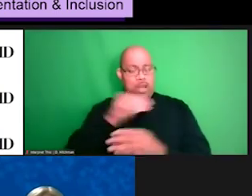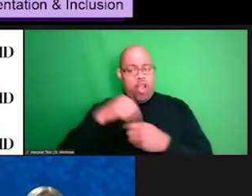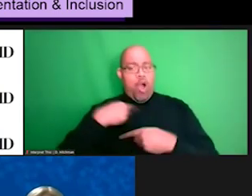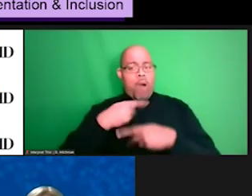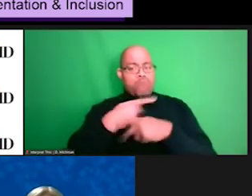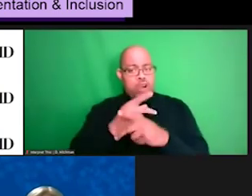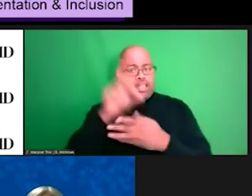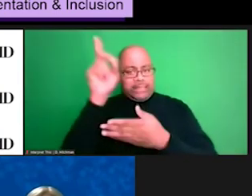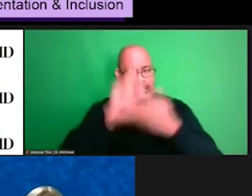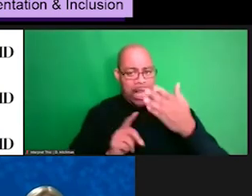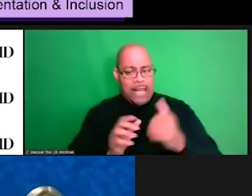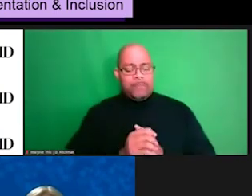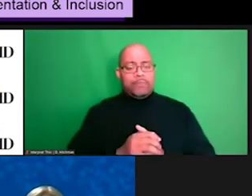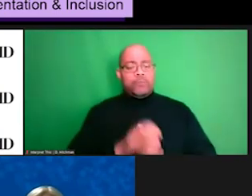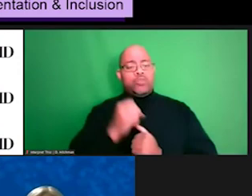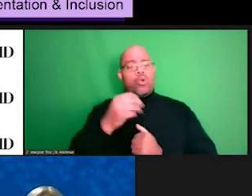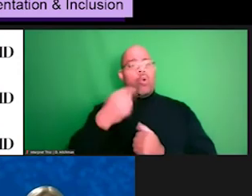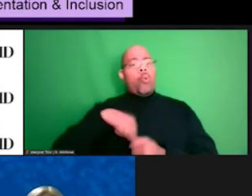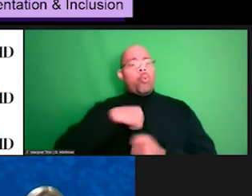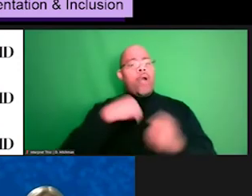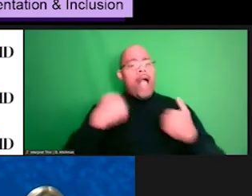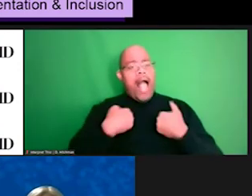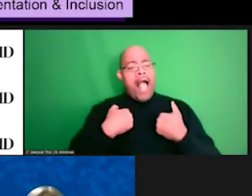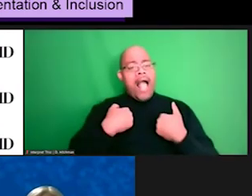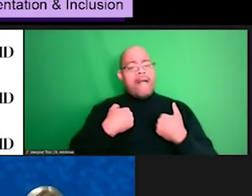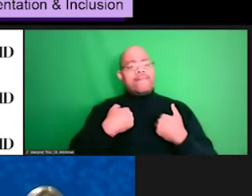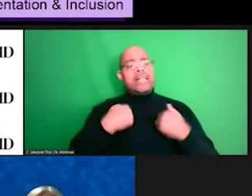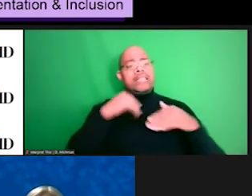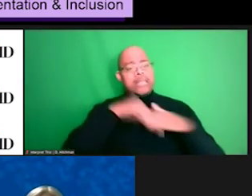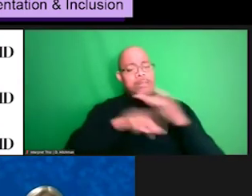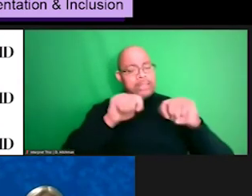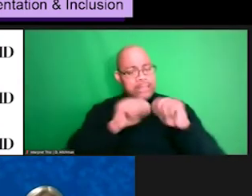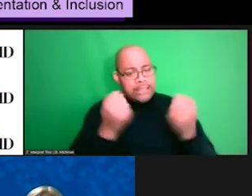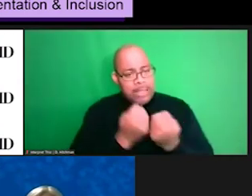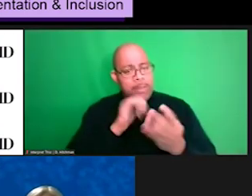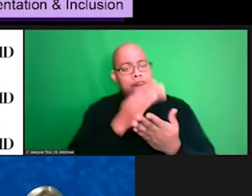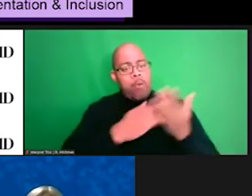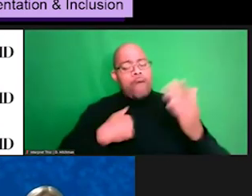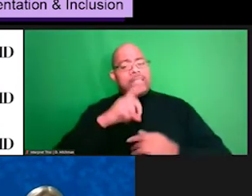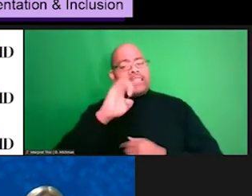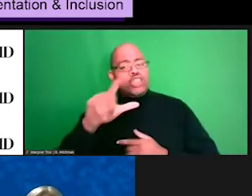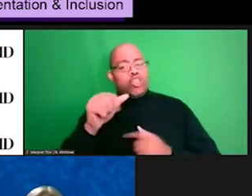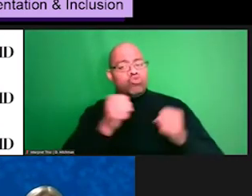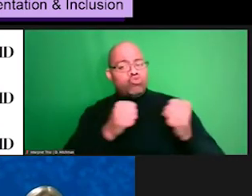design. So we have an accessibility team that is part of our digital strategy and platform